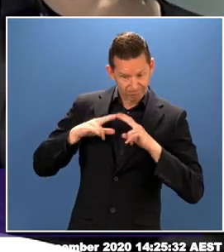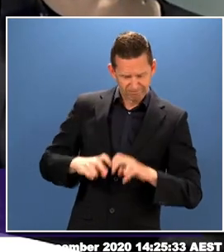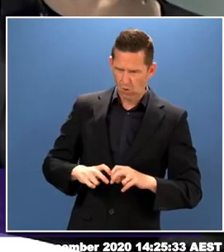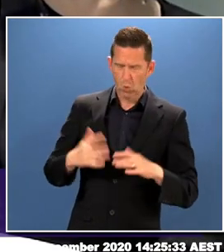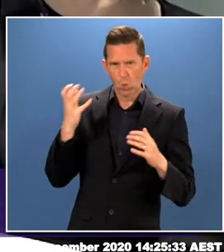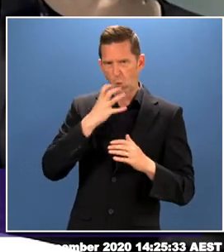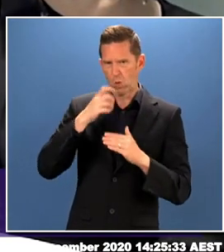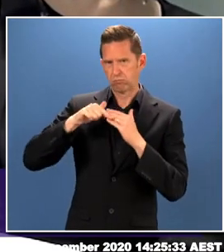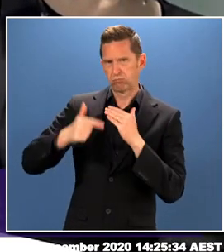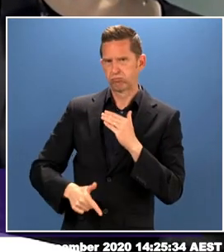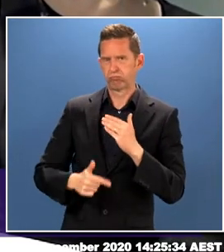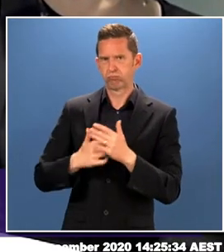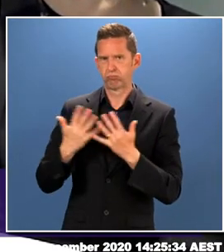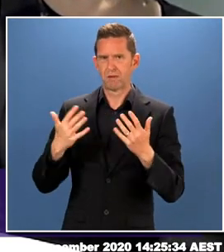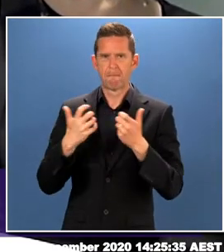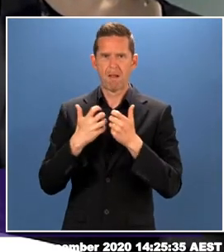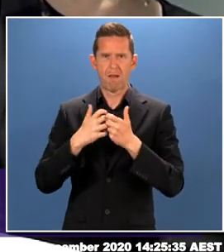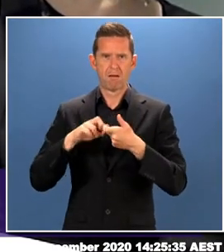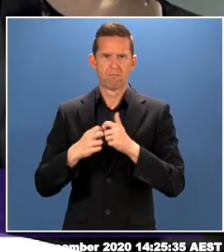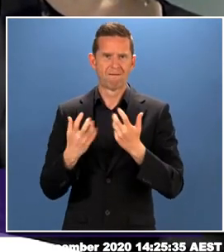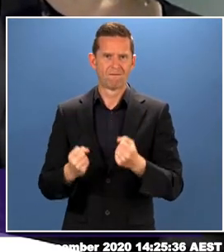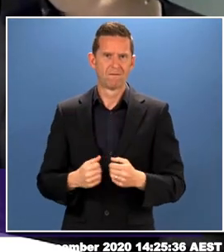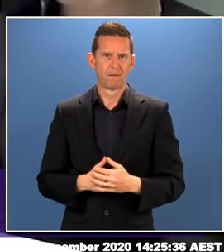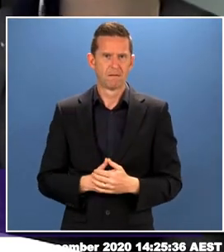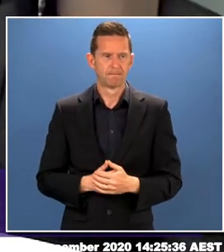And as an organization I understand that you really learnt some things out